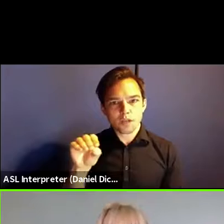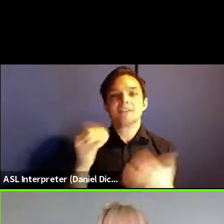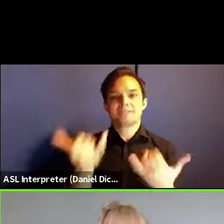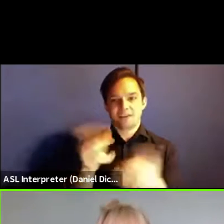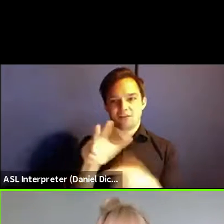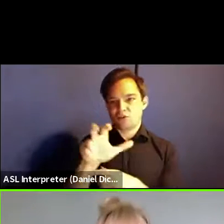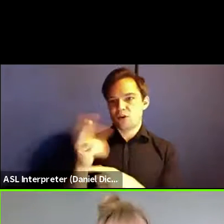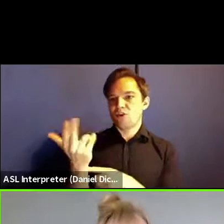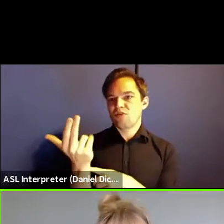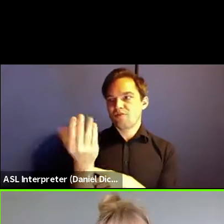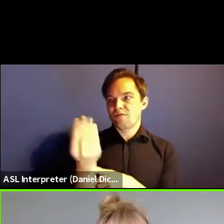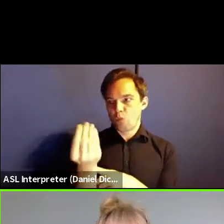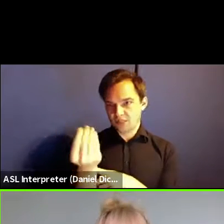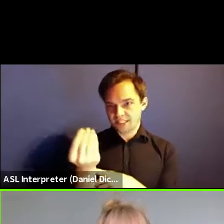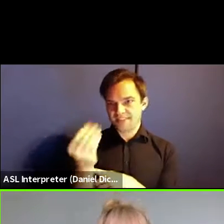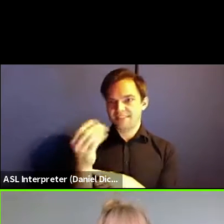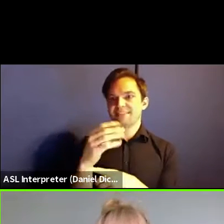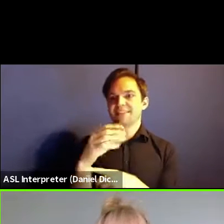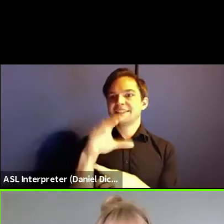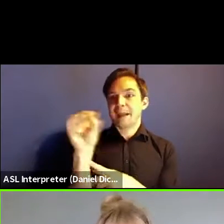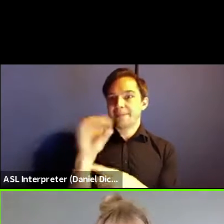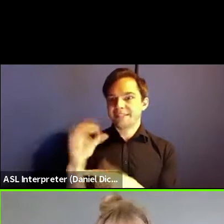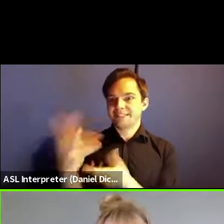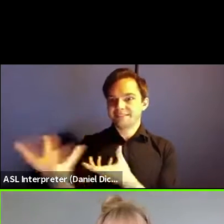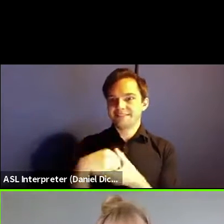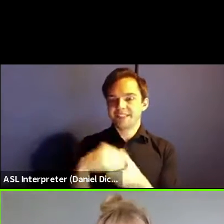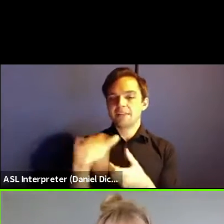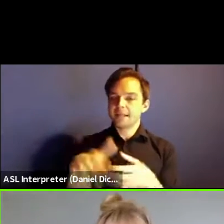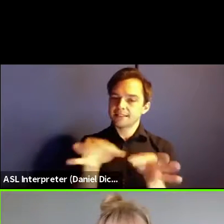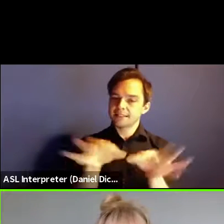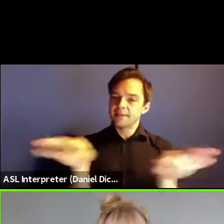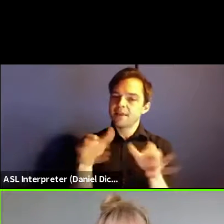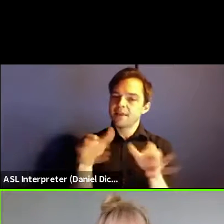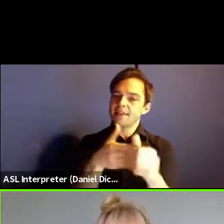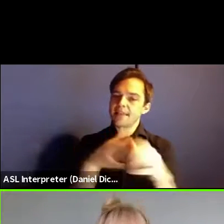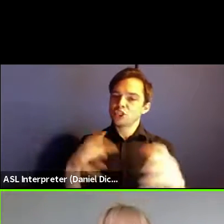That is a statement that leadership knows in business,